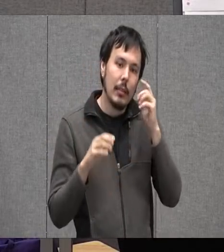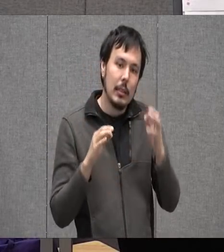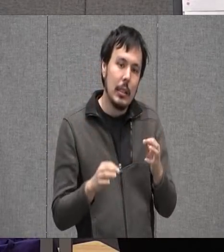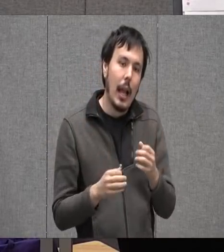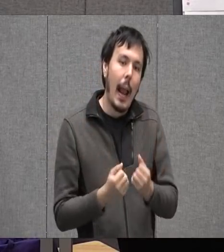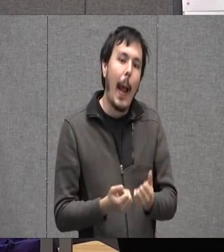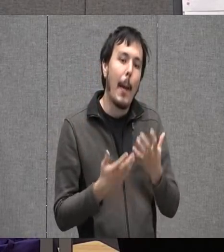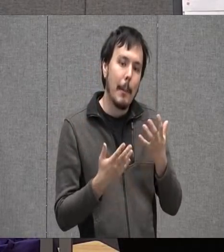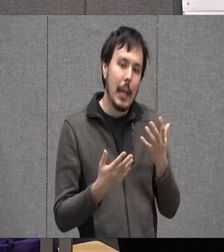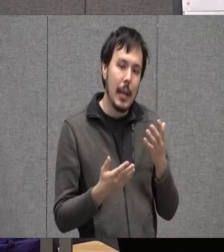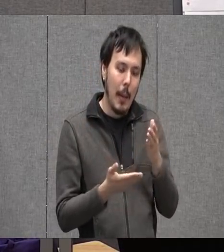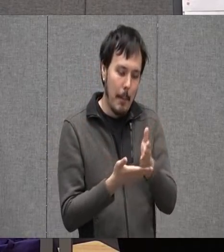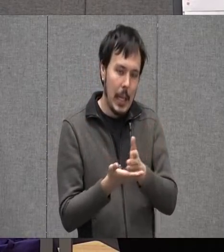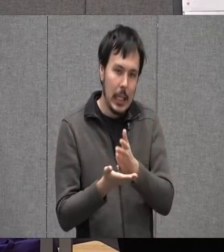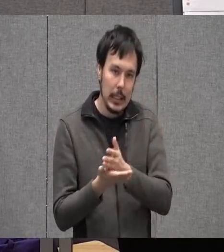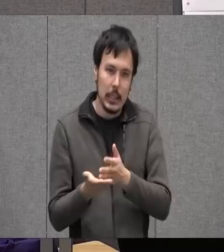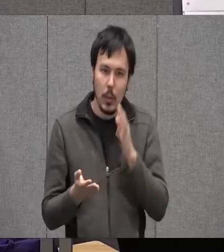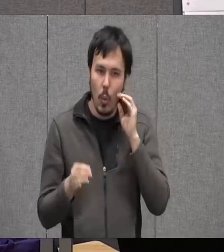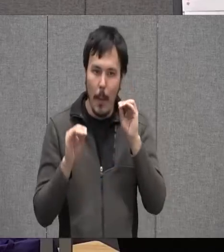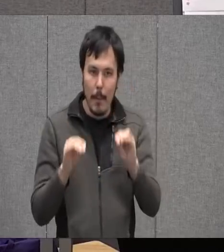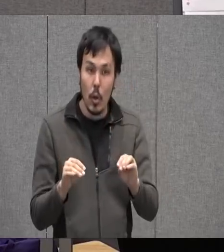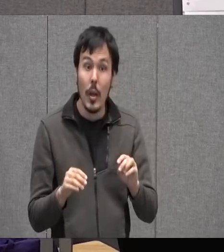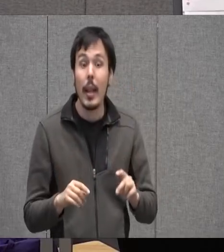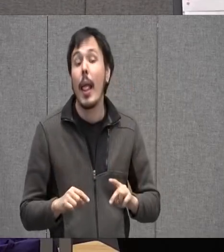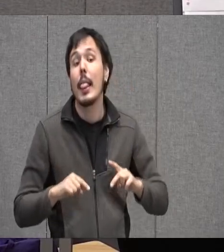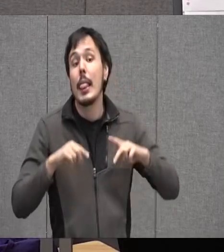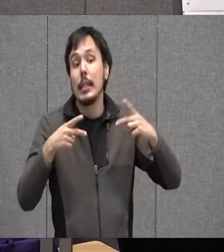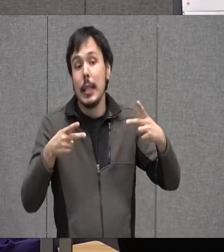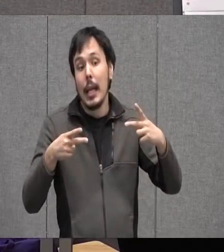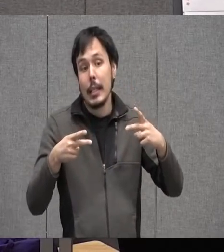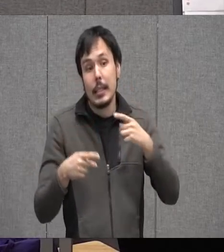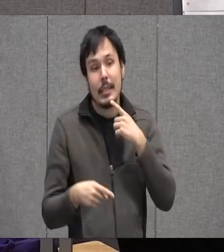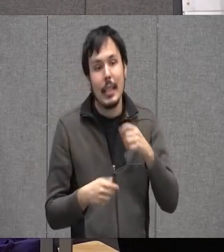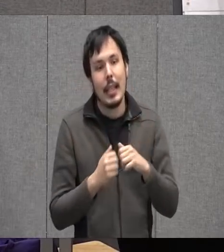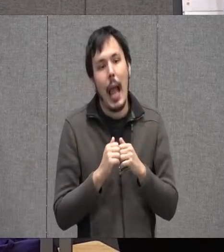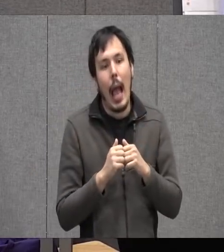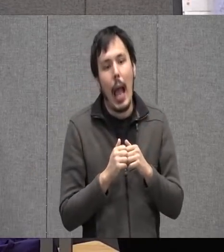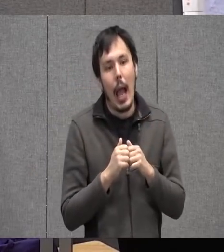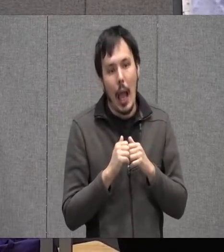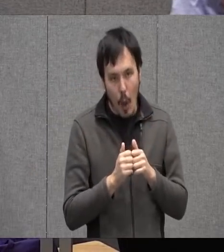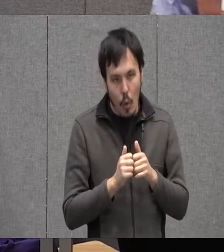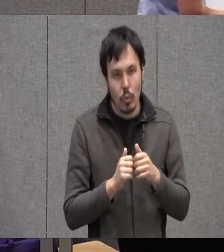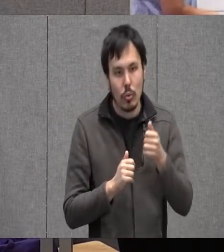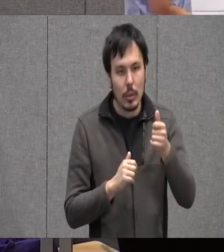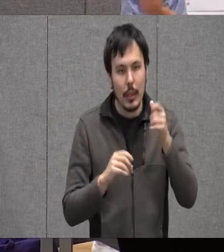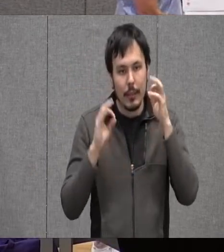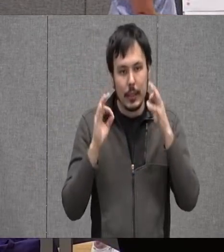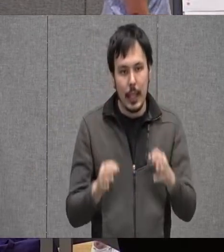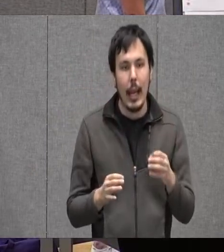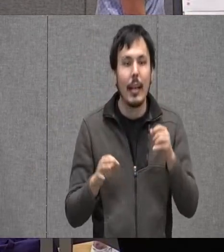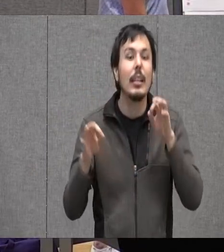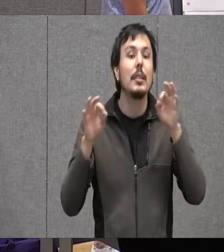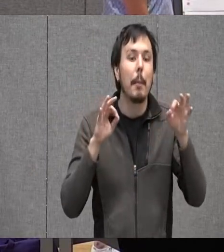So that was the first one. The second one, "Explain how you decided." Over here it says, "Take the denominator